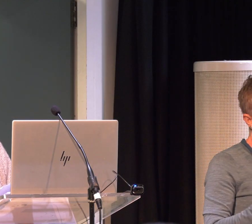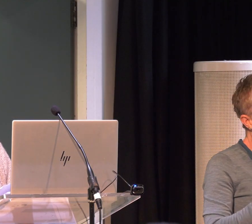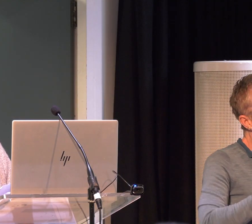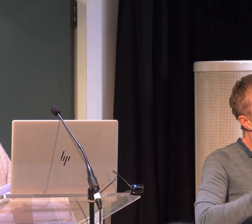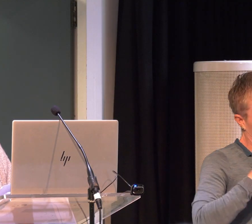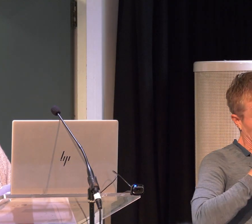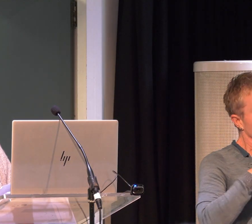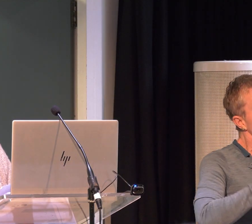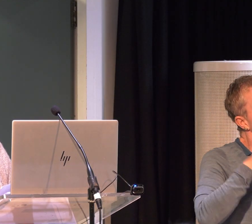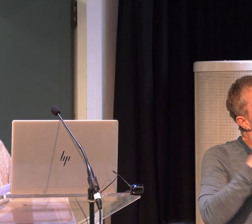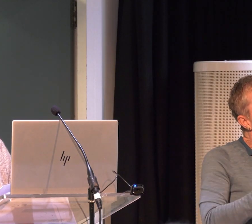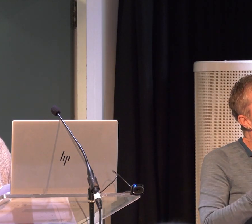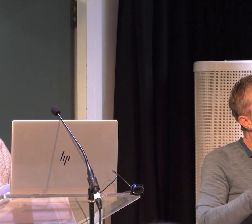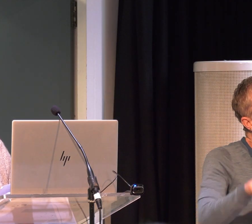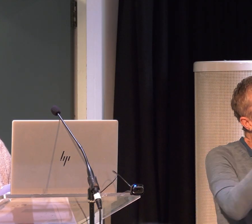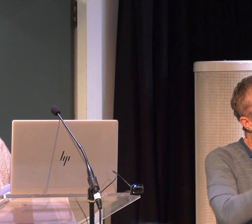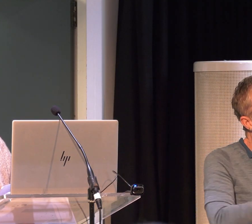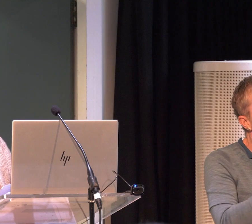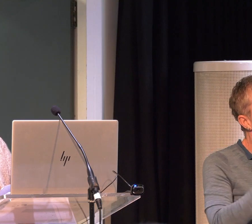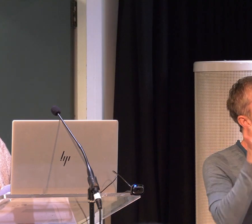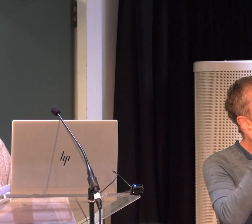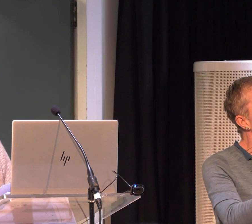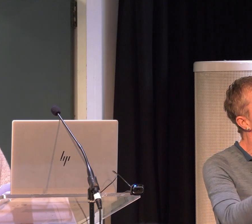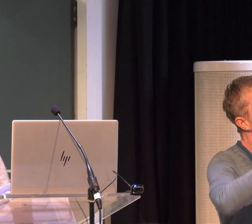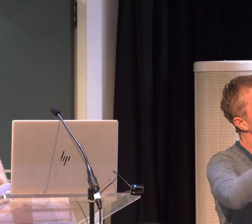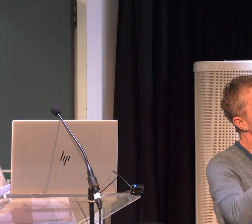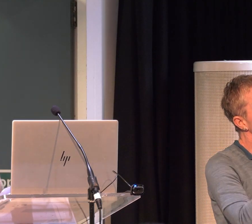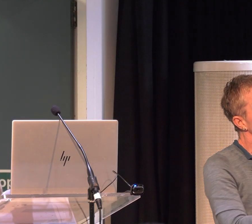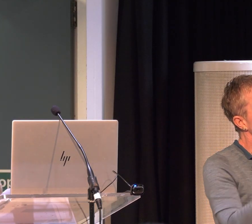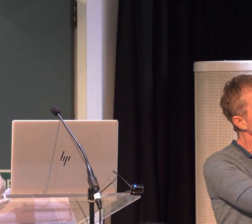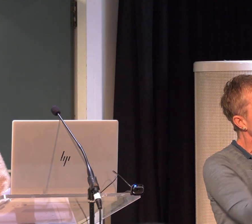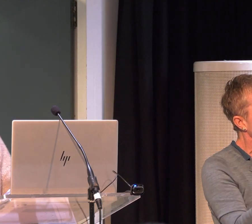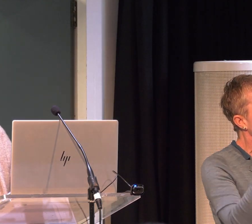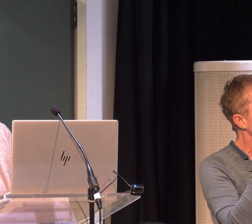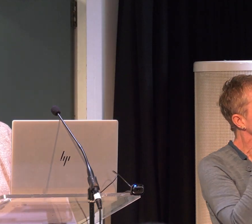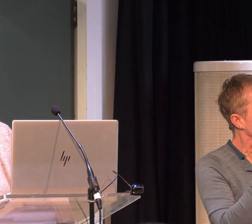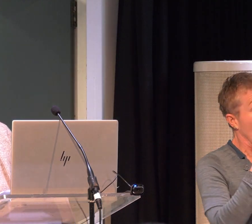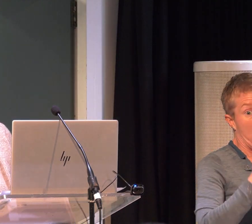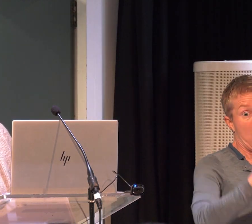for Shape's Disability Arts Movement Show, which launched at the world renowned Venice Biennale last month.